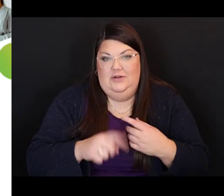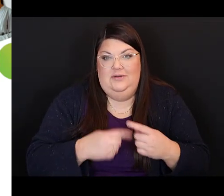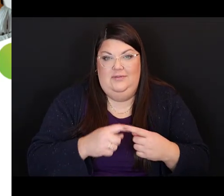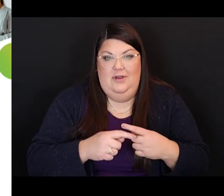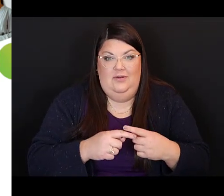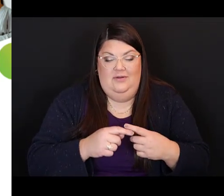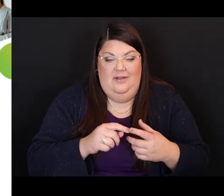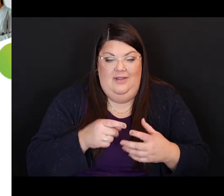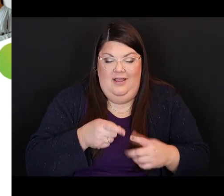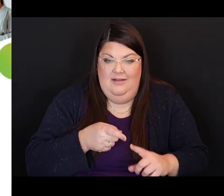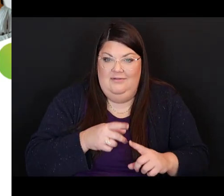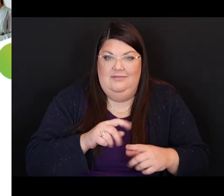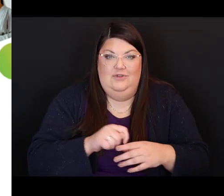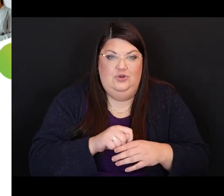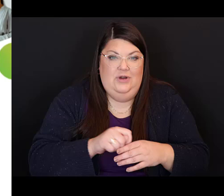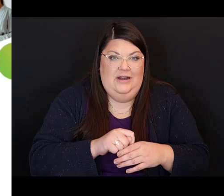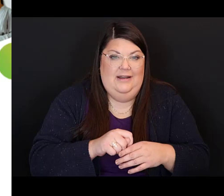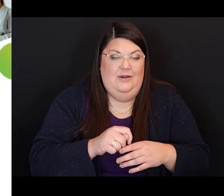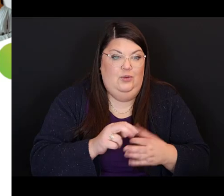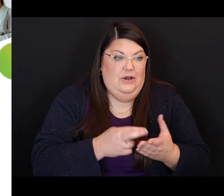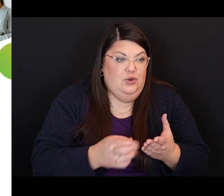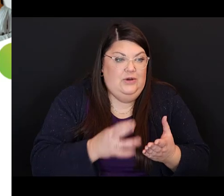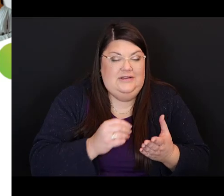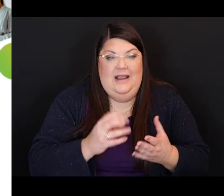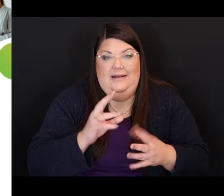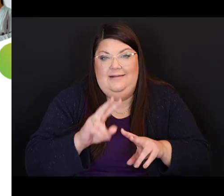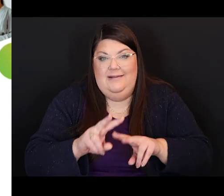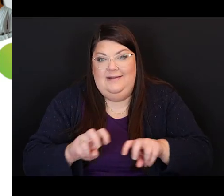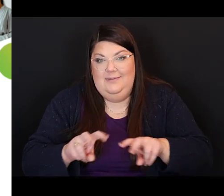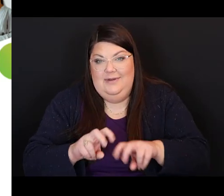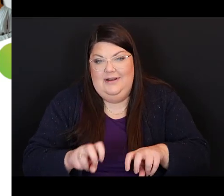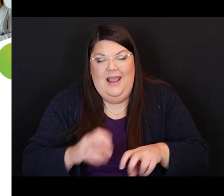topics to the training needs assessment. I know when I would read training needs assessment, it